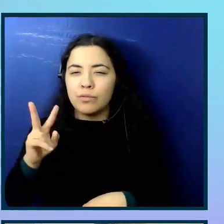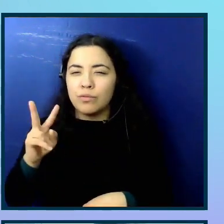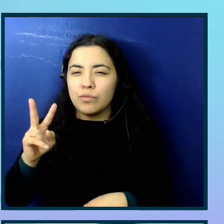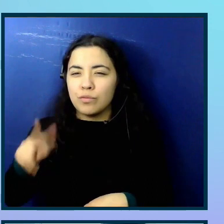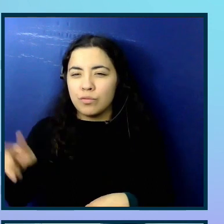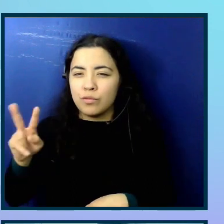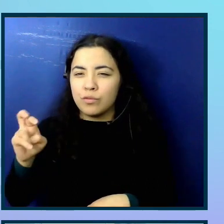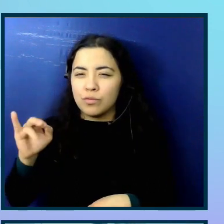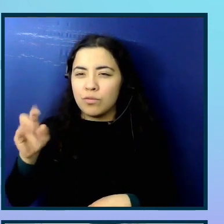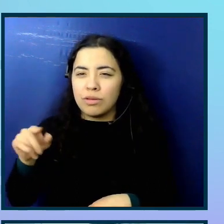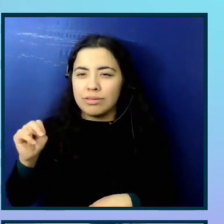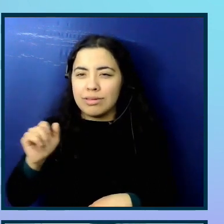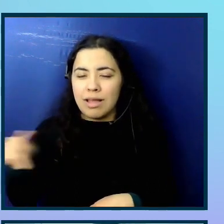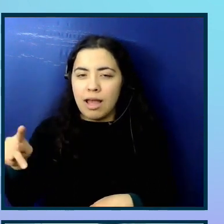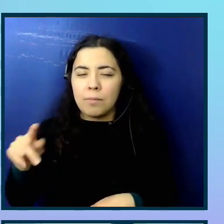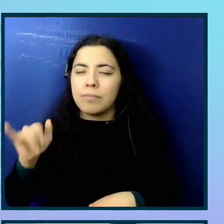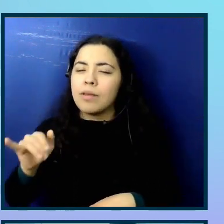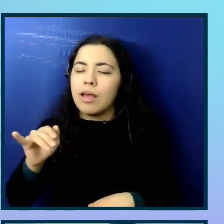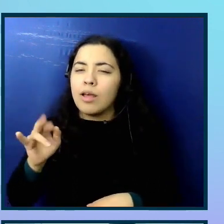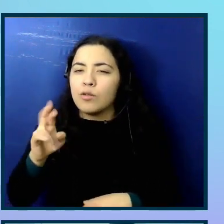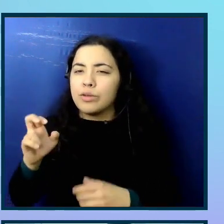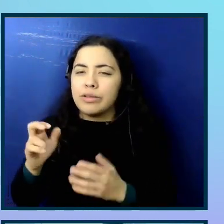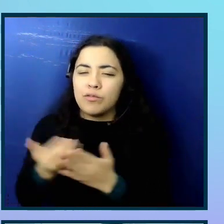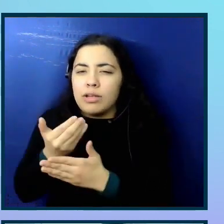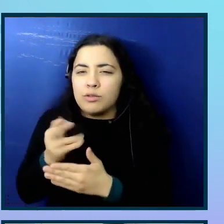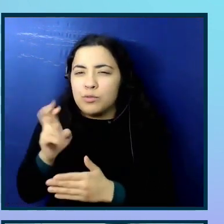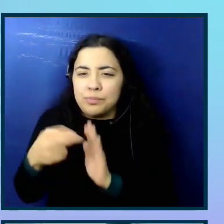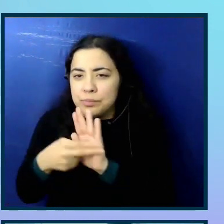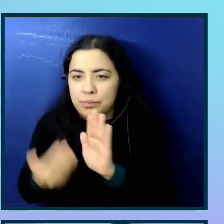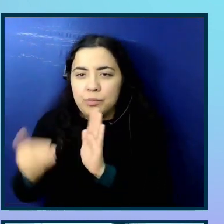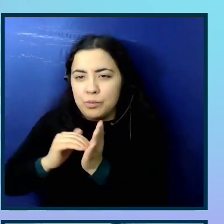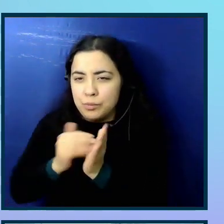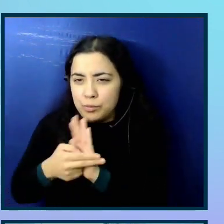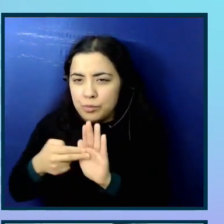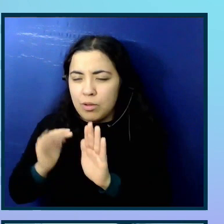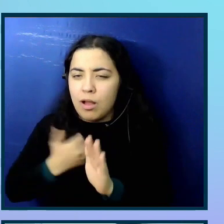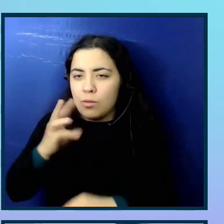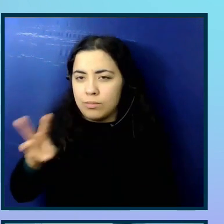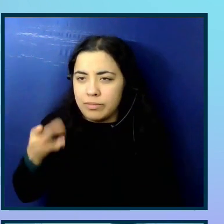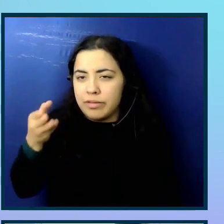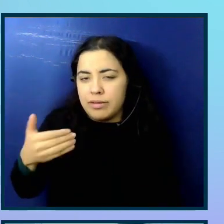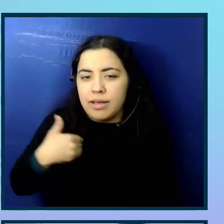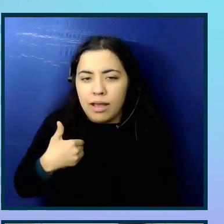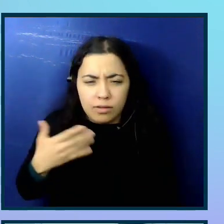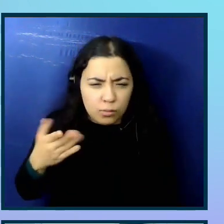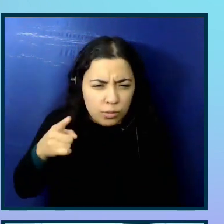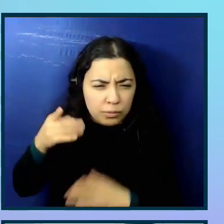or their refresh or rebrand of that as well as our website as well. We had a question in the chat about where we can find some